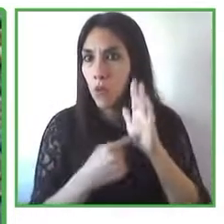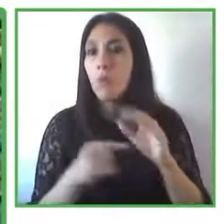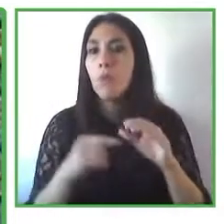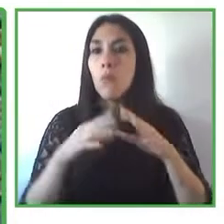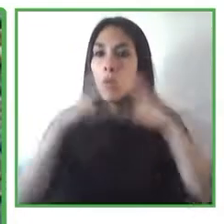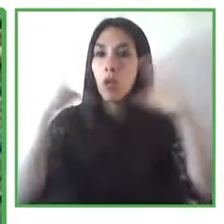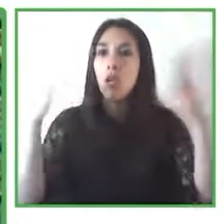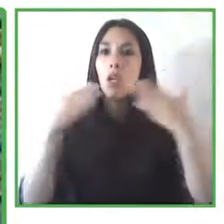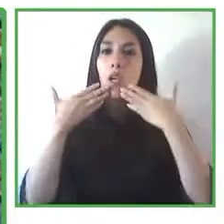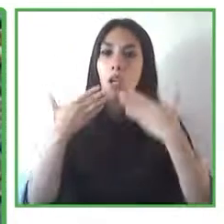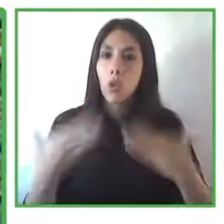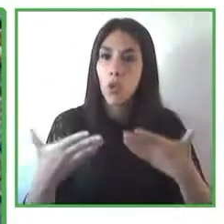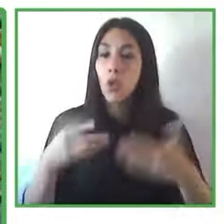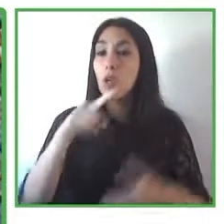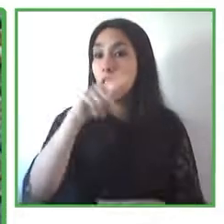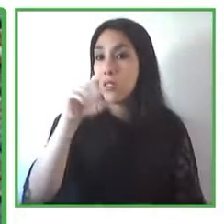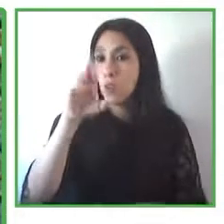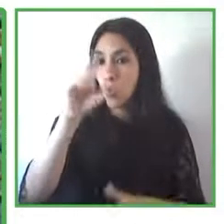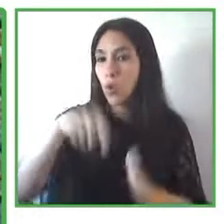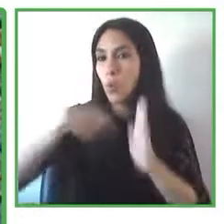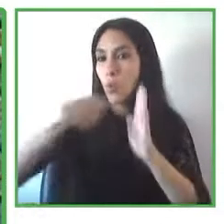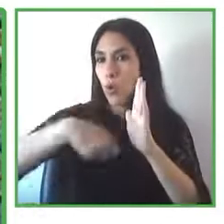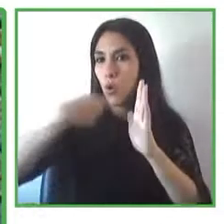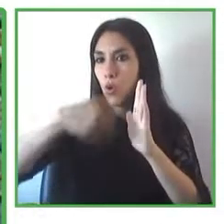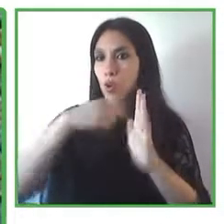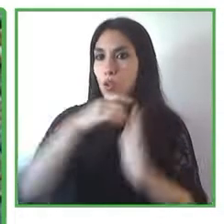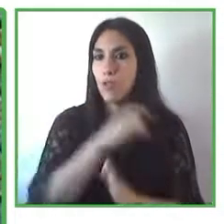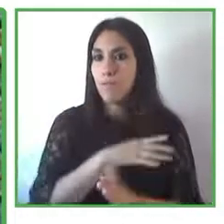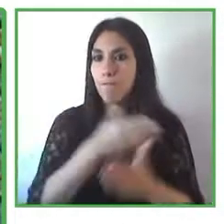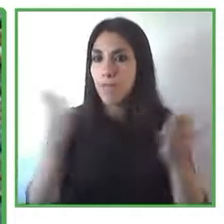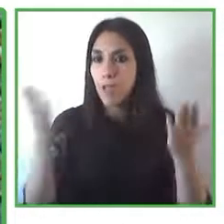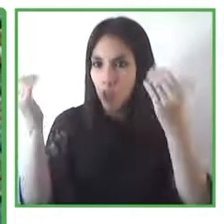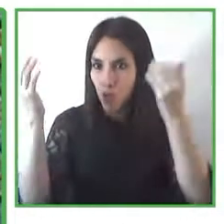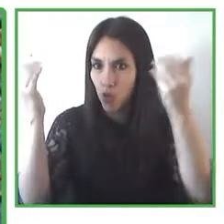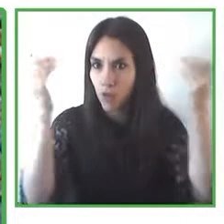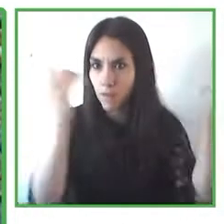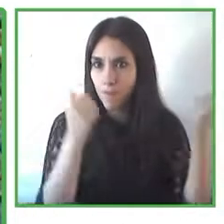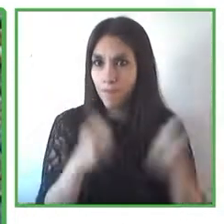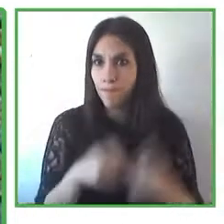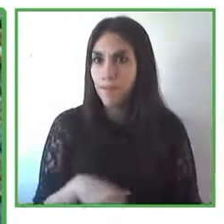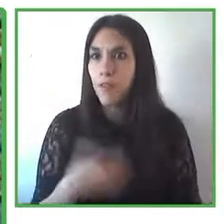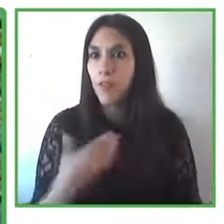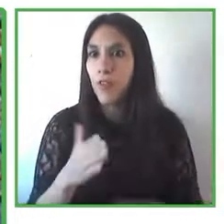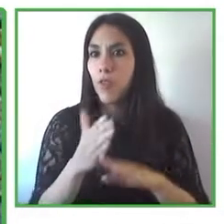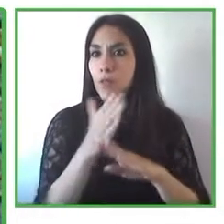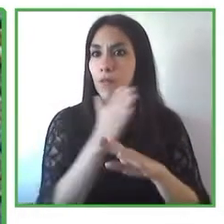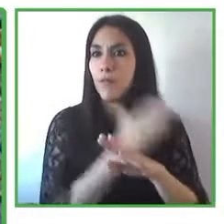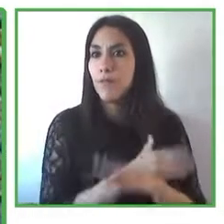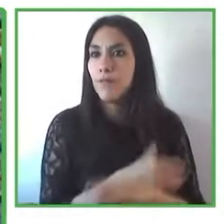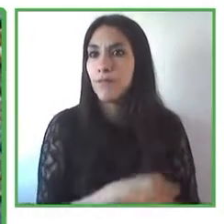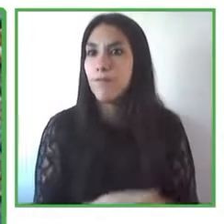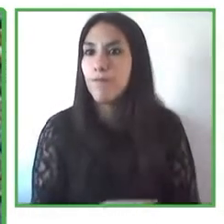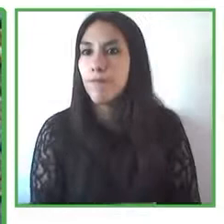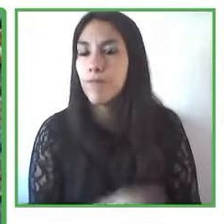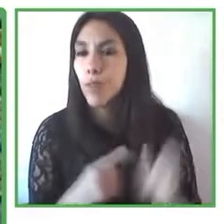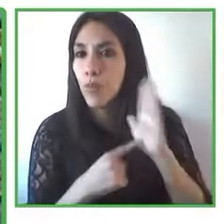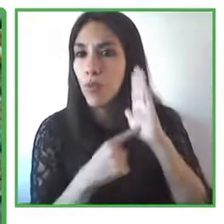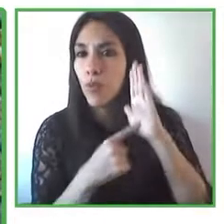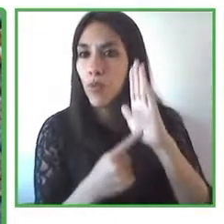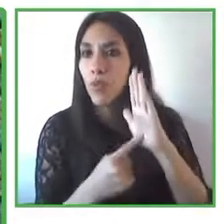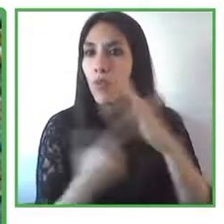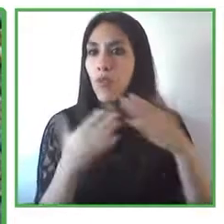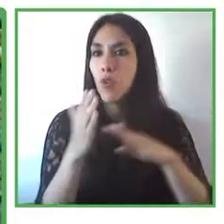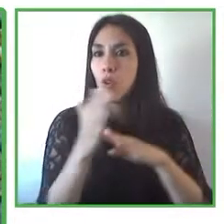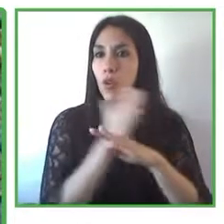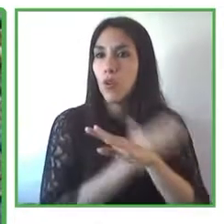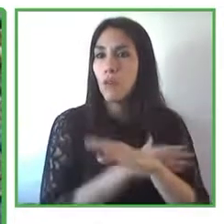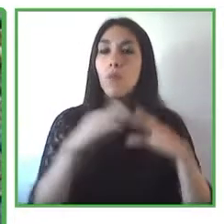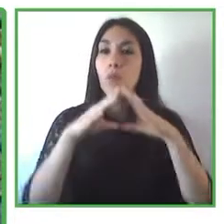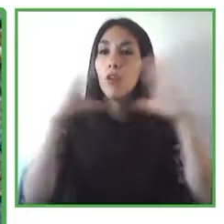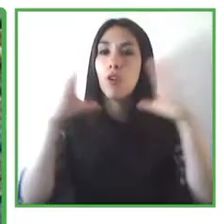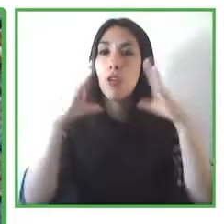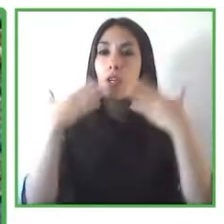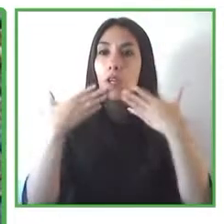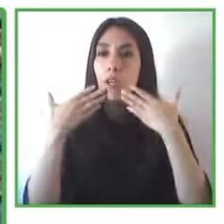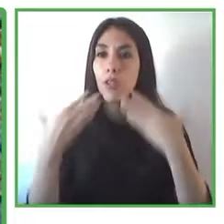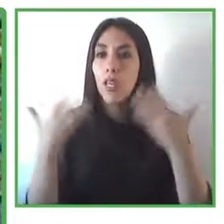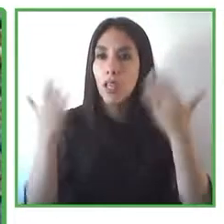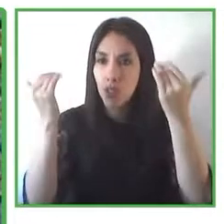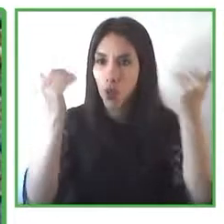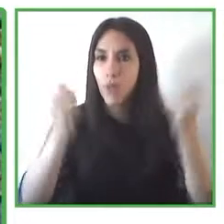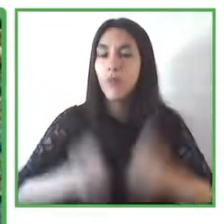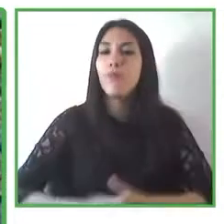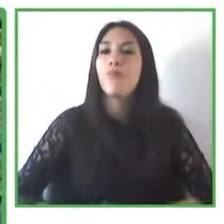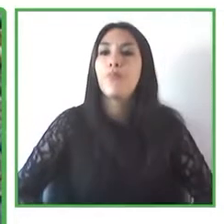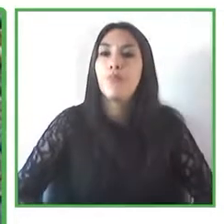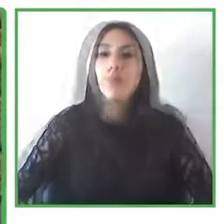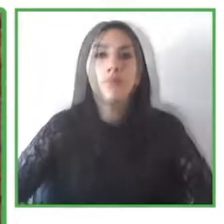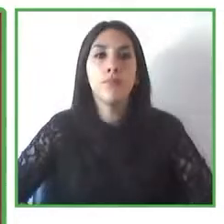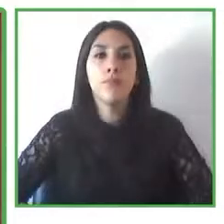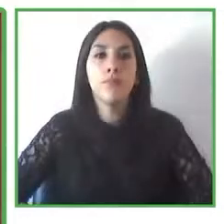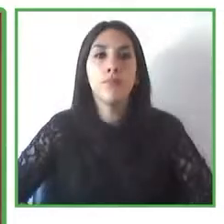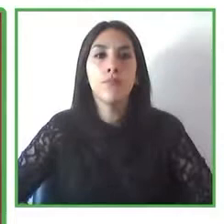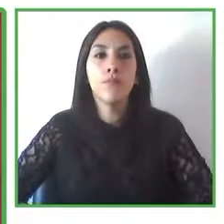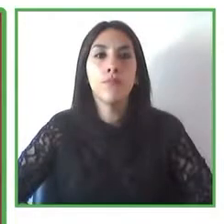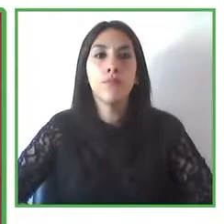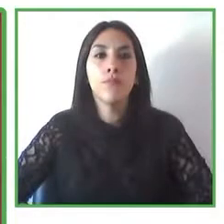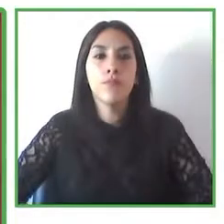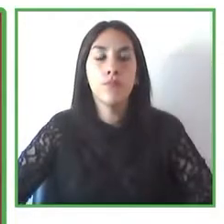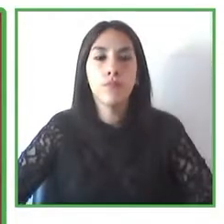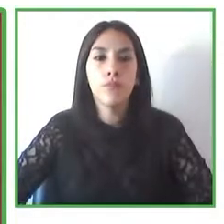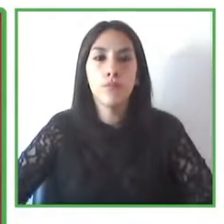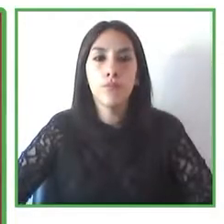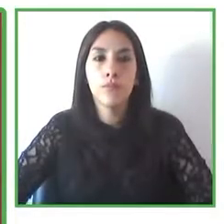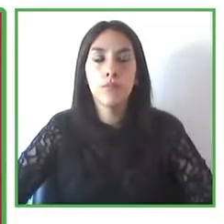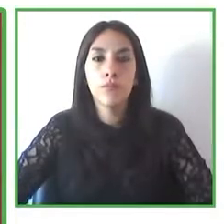us and we had the opportunity to present this project in a previous occasion thank you so much.